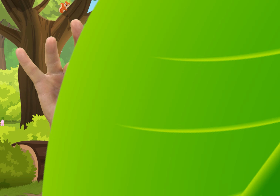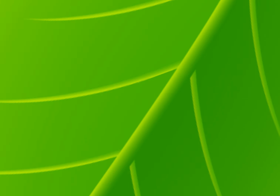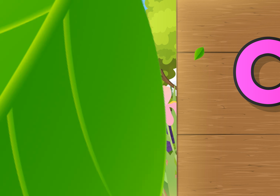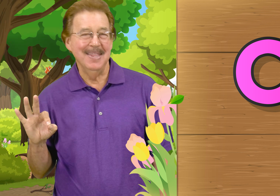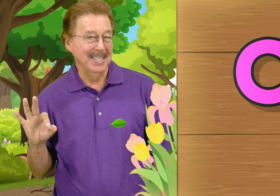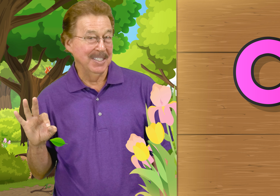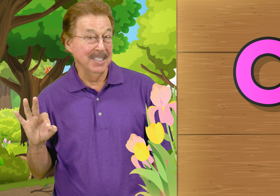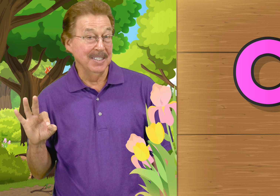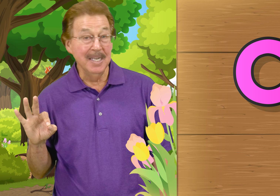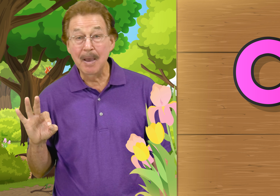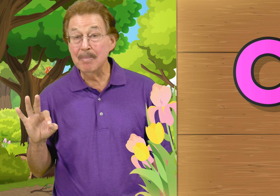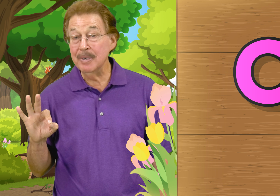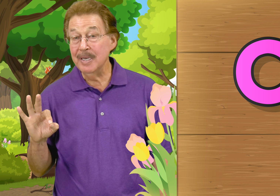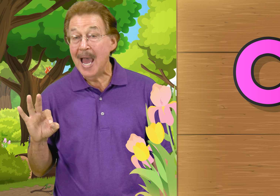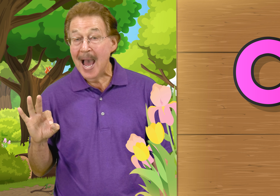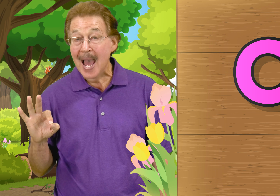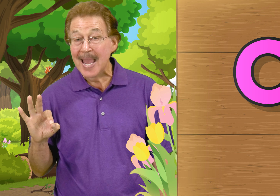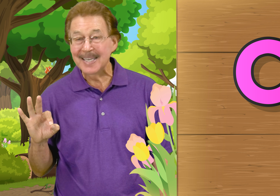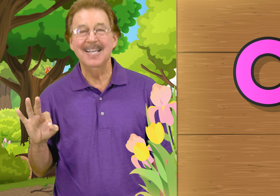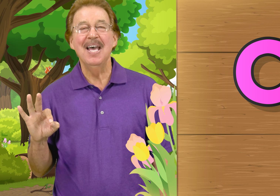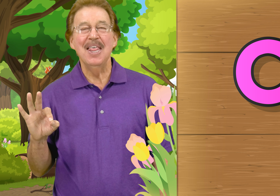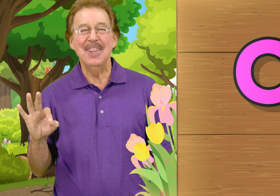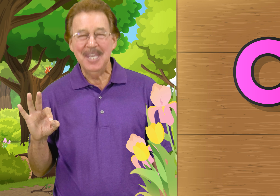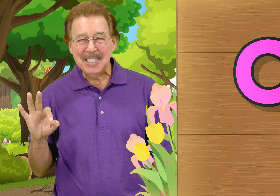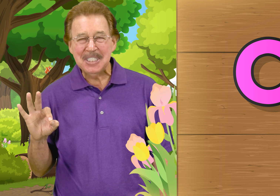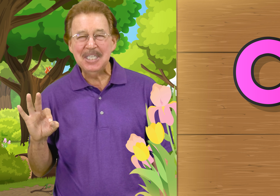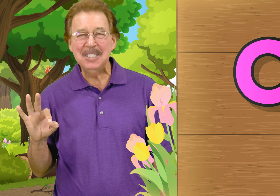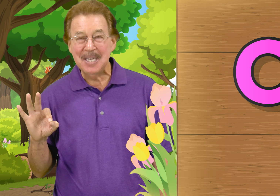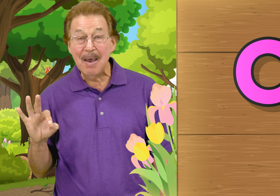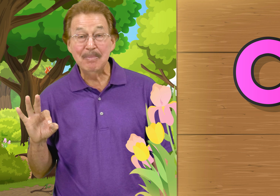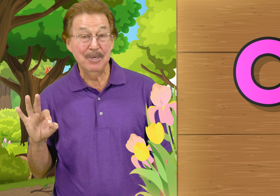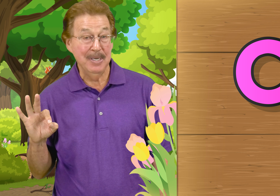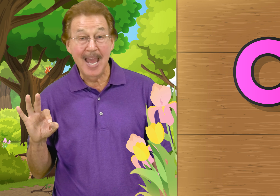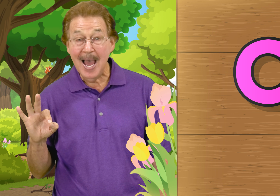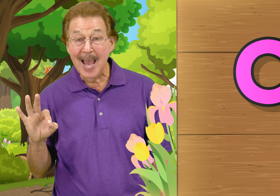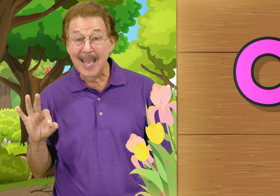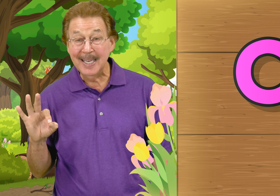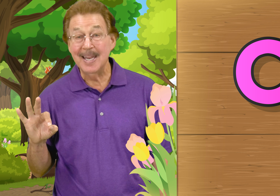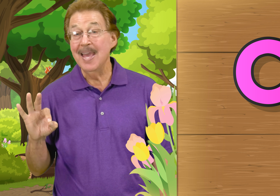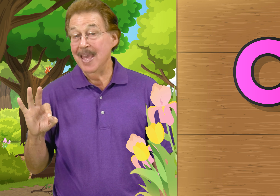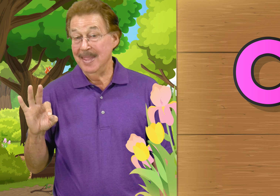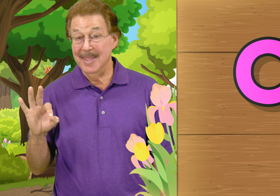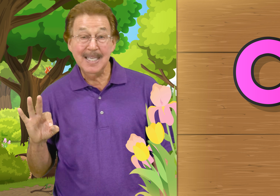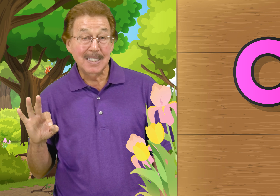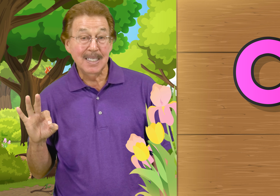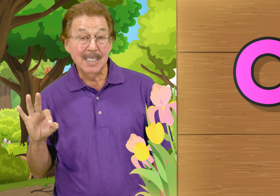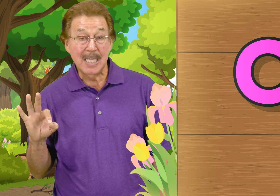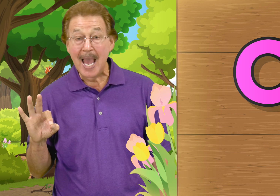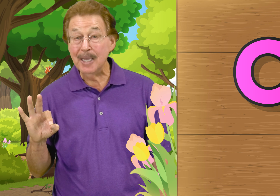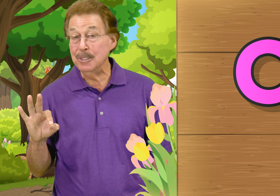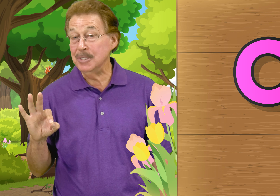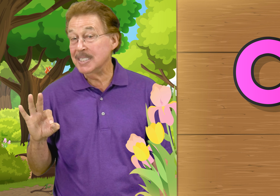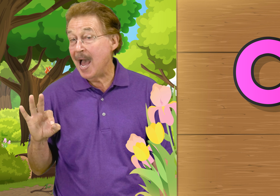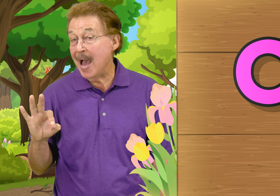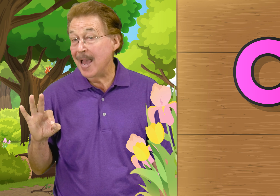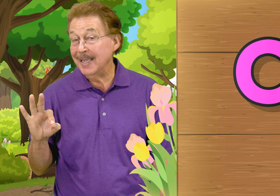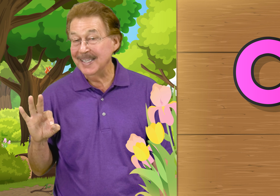This is number 9 This is how you sign it